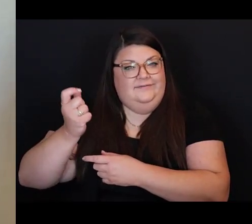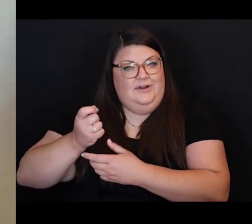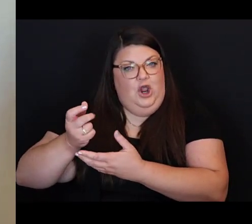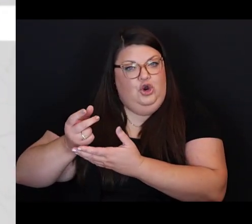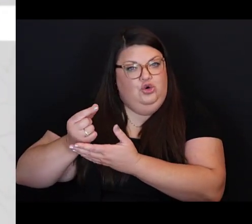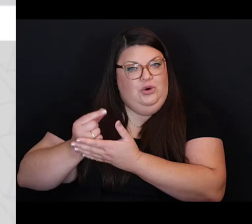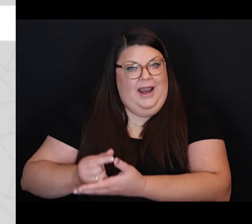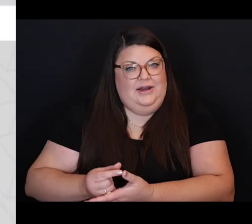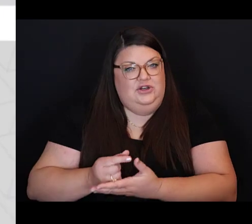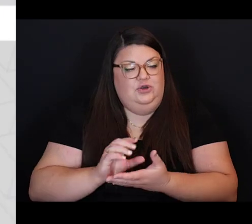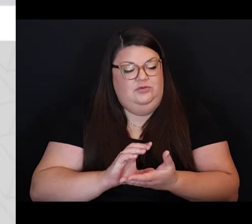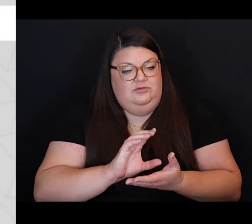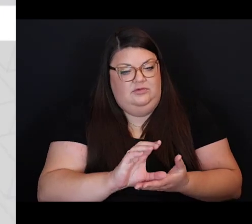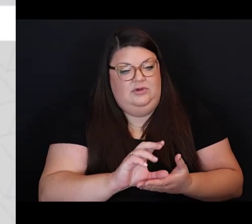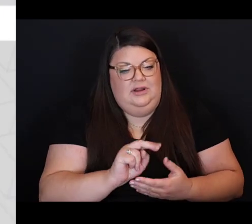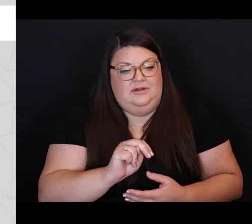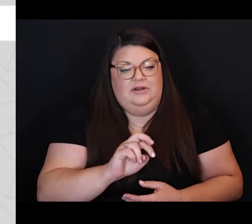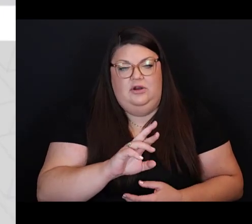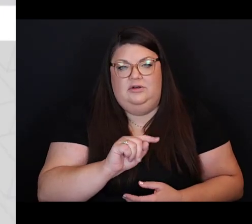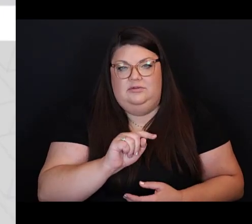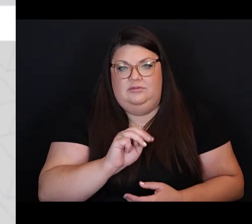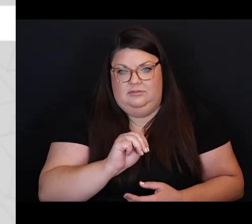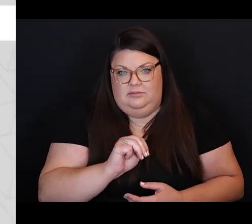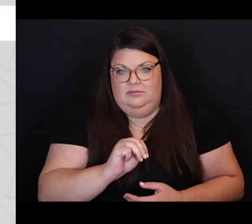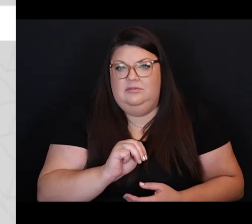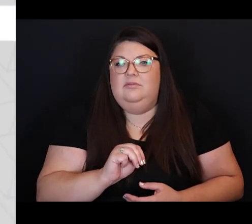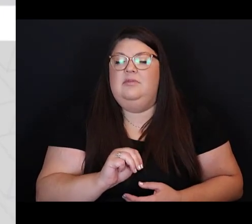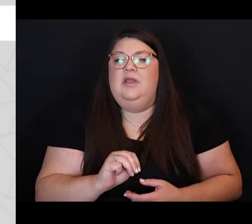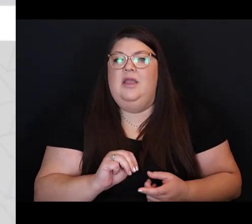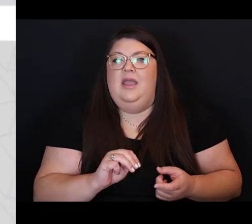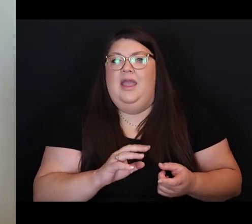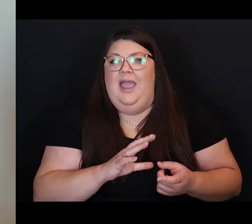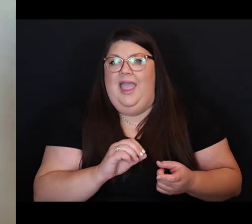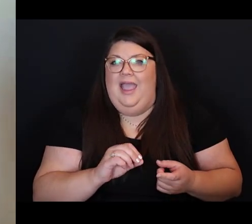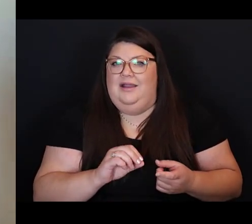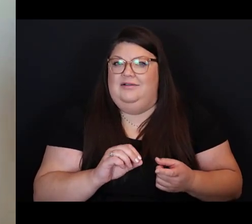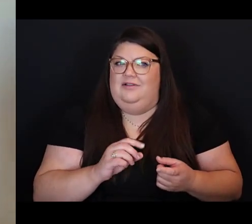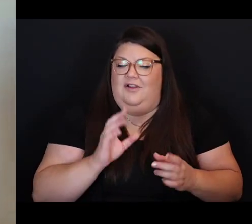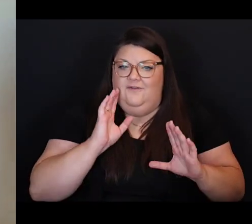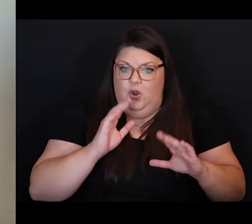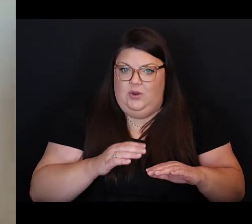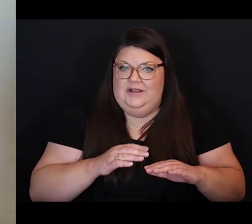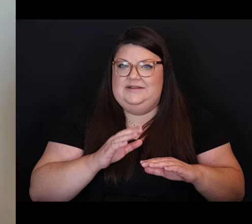the National Center on Self-Employment, Business Ownership, and Telecommuting and the focus is